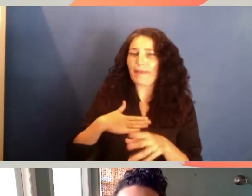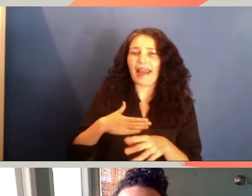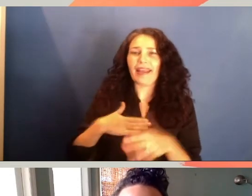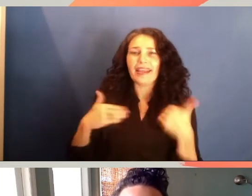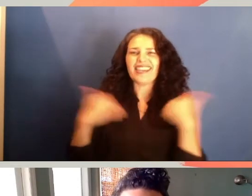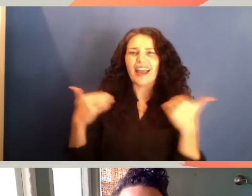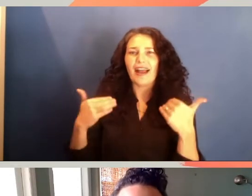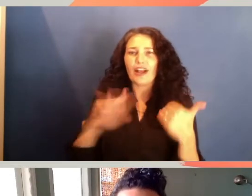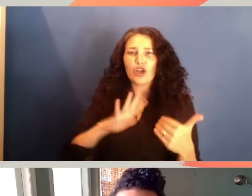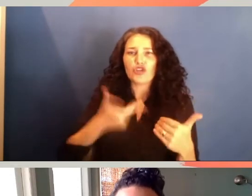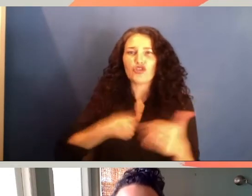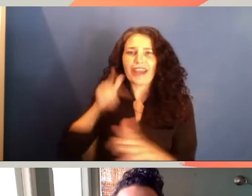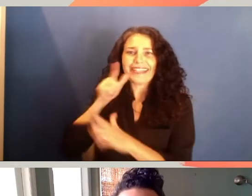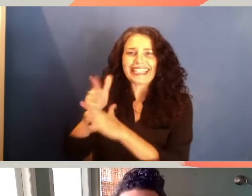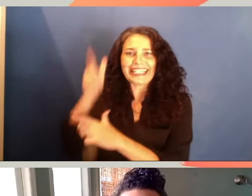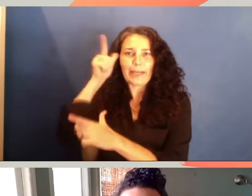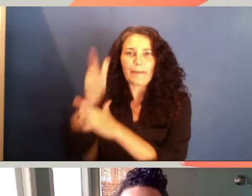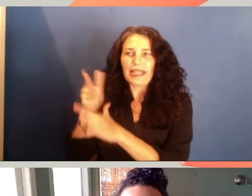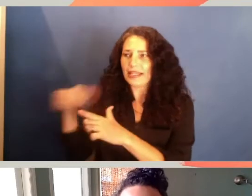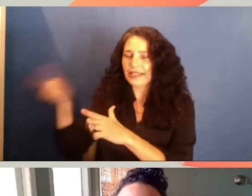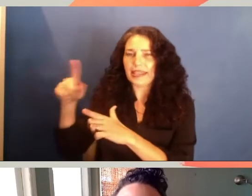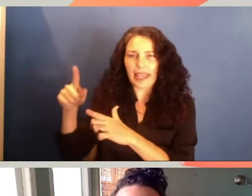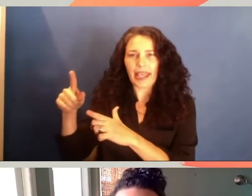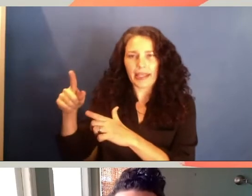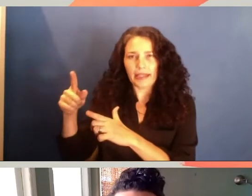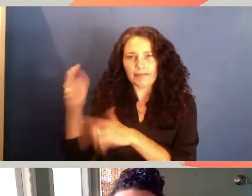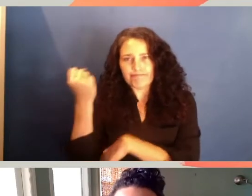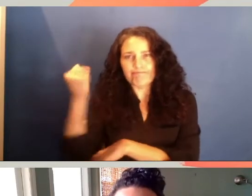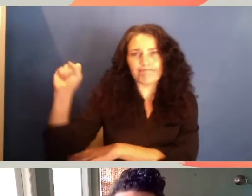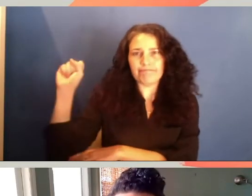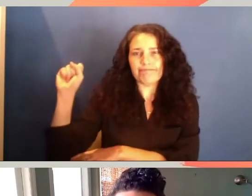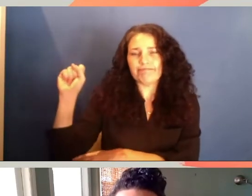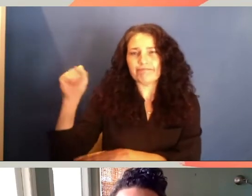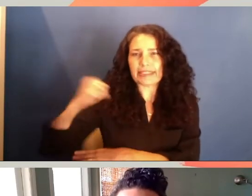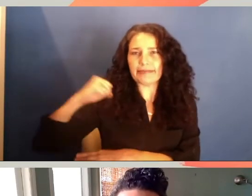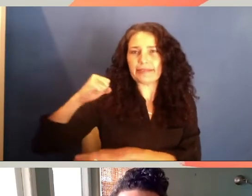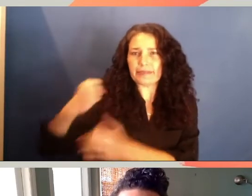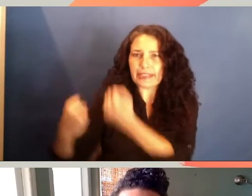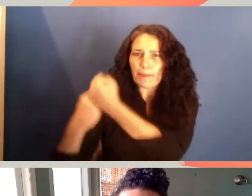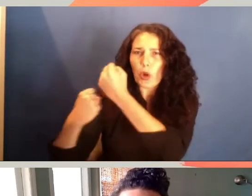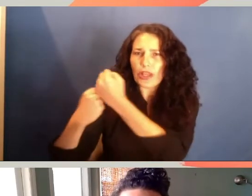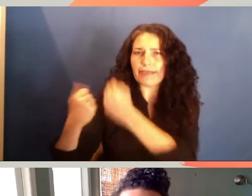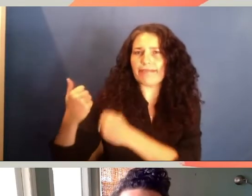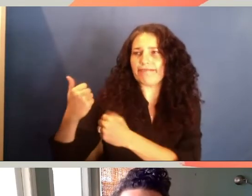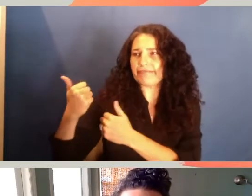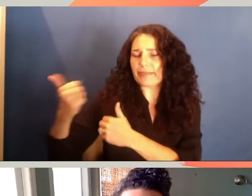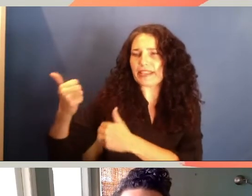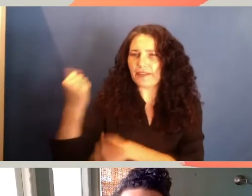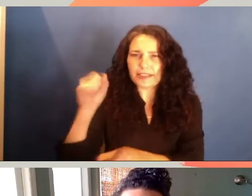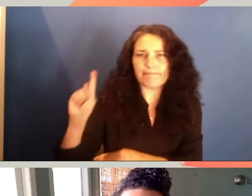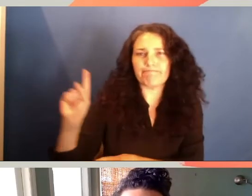And I think that is really, really important. And so, the accountability piece around paying people